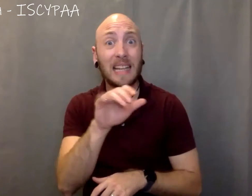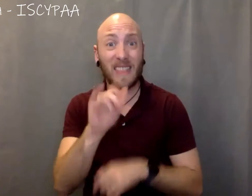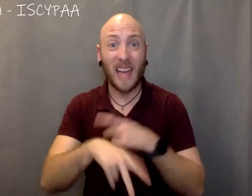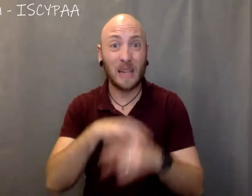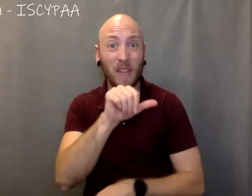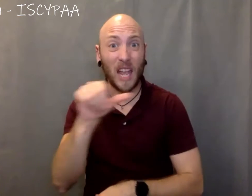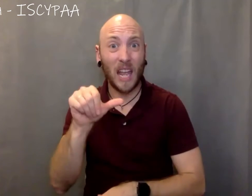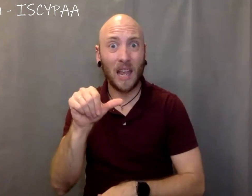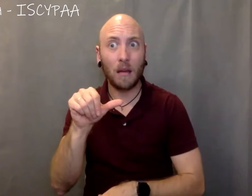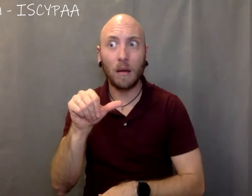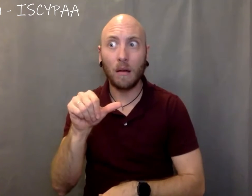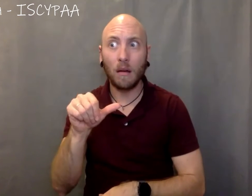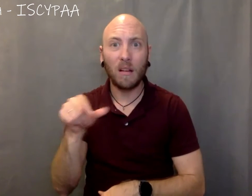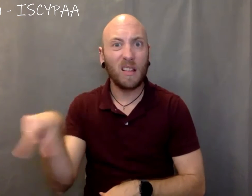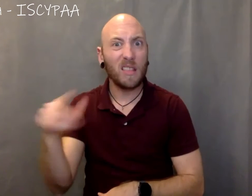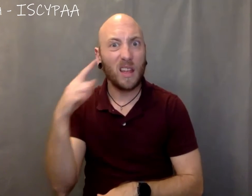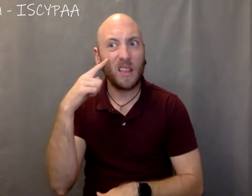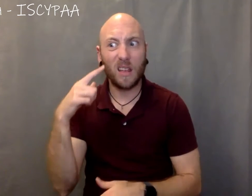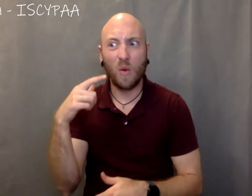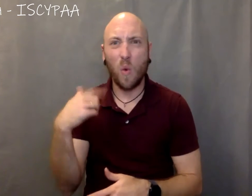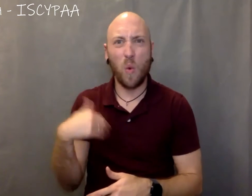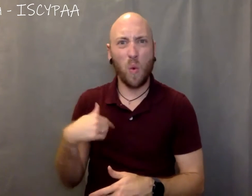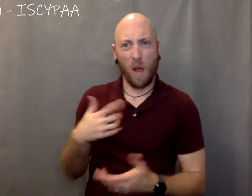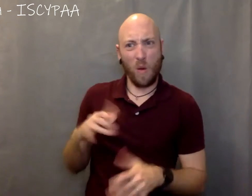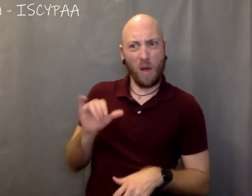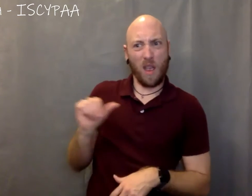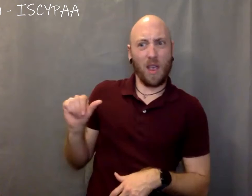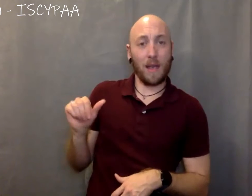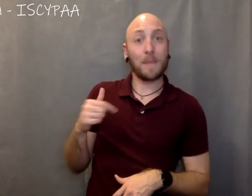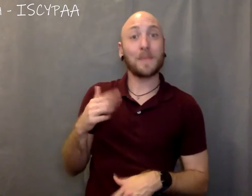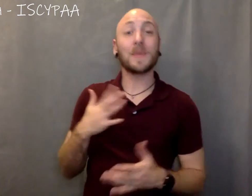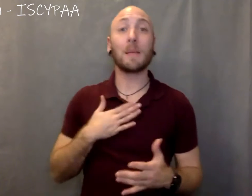You know, my current sponsor taught me that like I might be the only example of a big